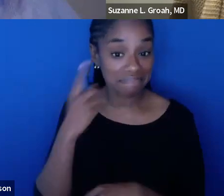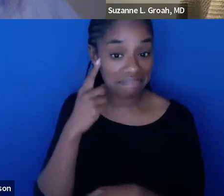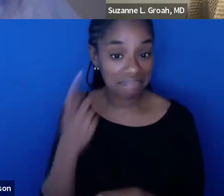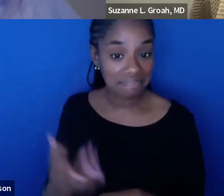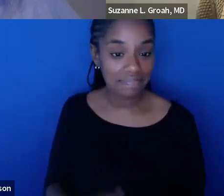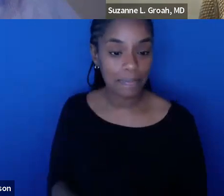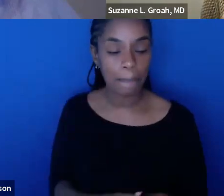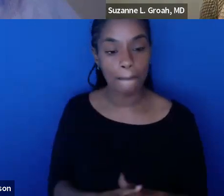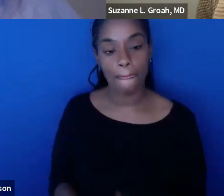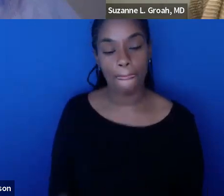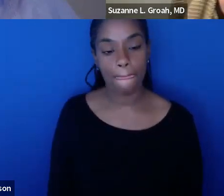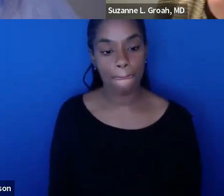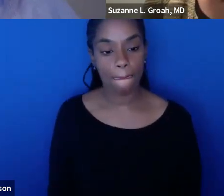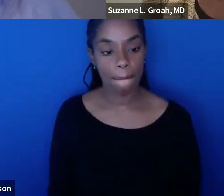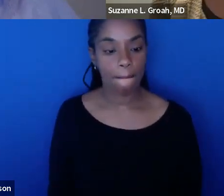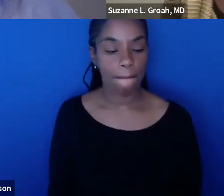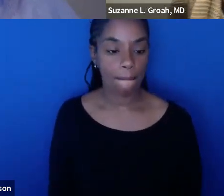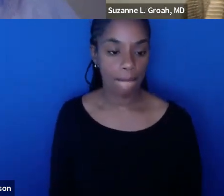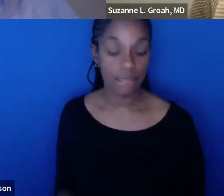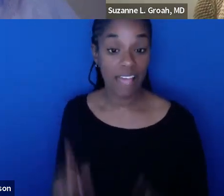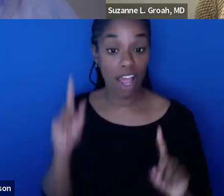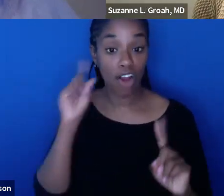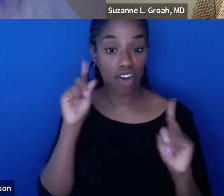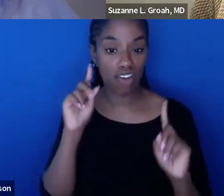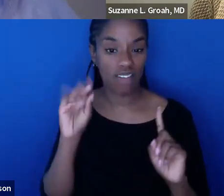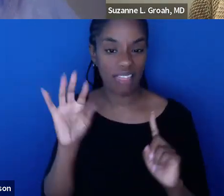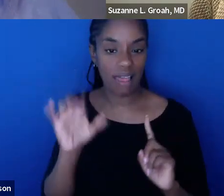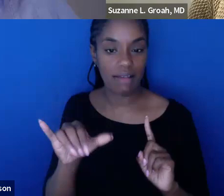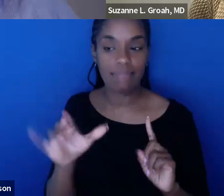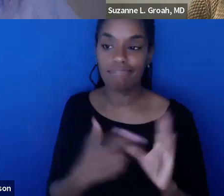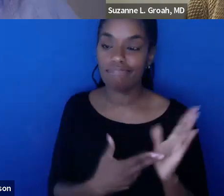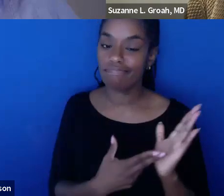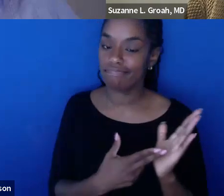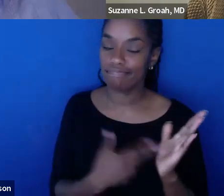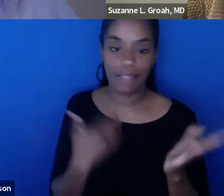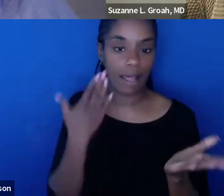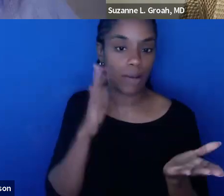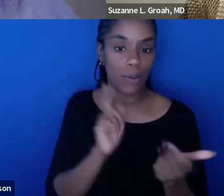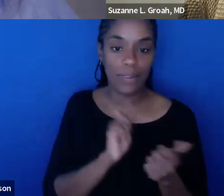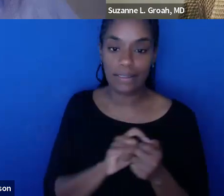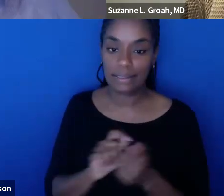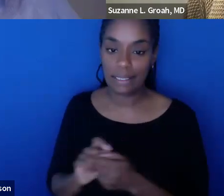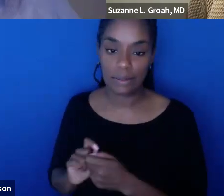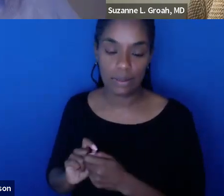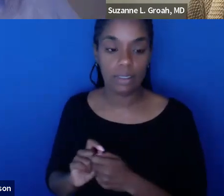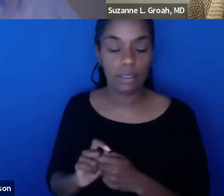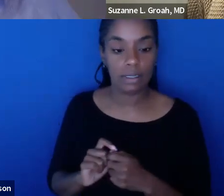Right. I mean, I have heard of that. I honestly don't know the details, but it's exciting.